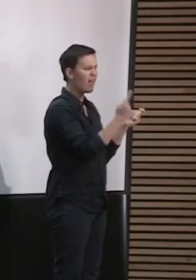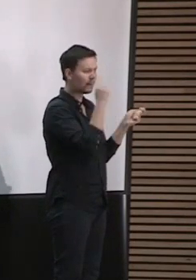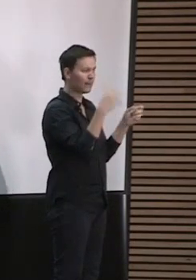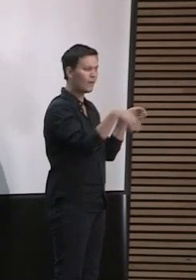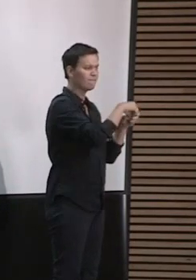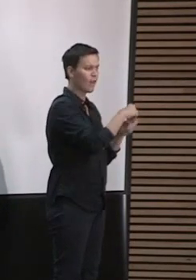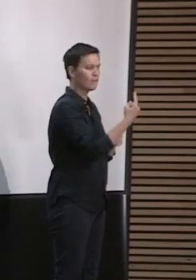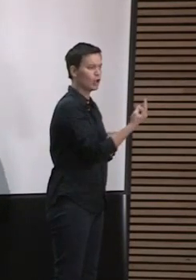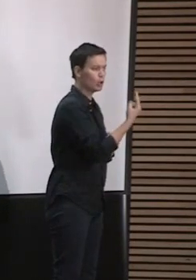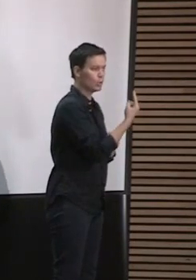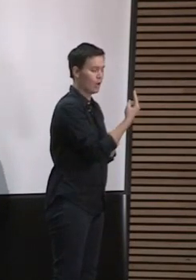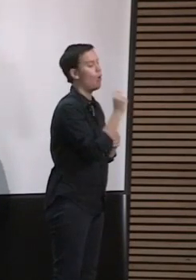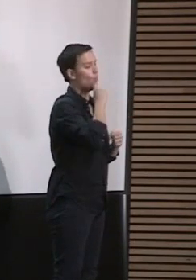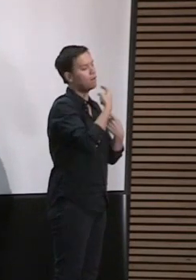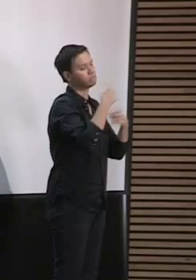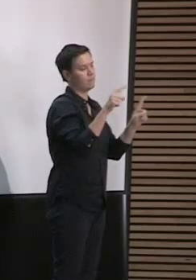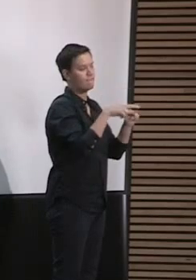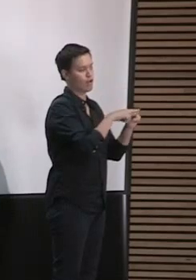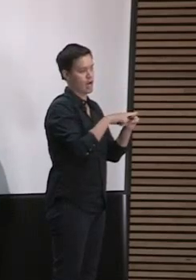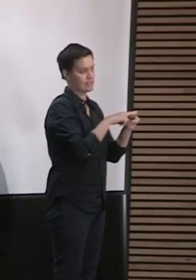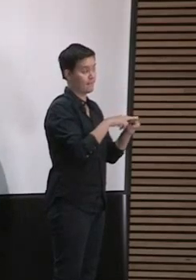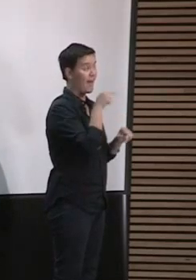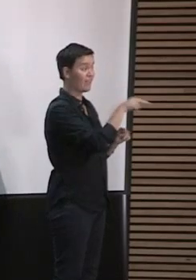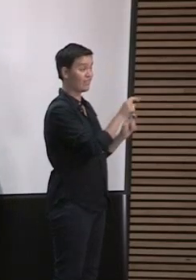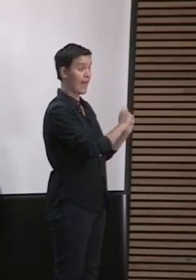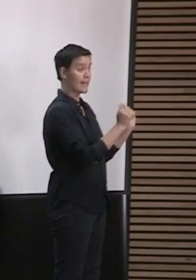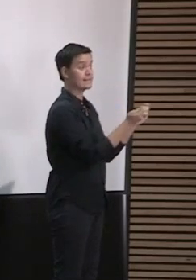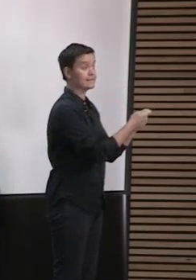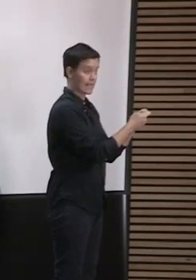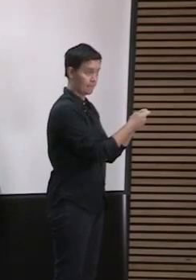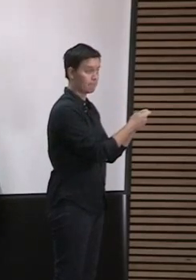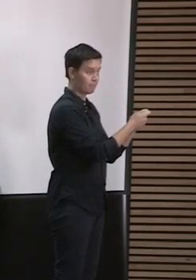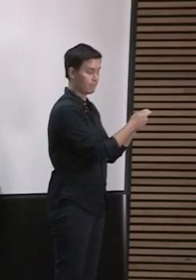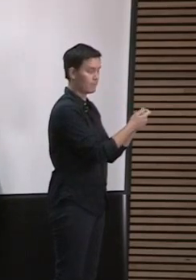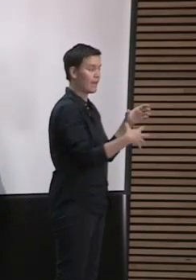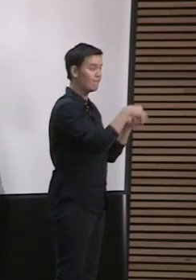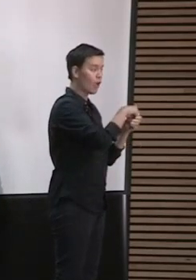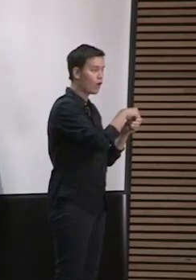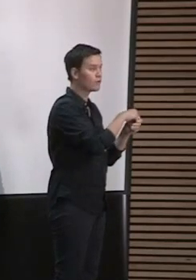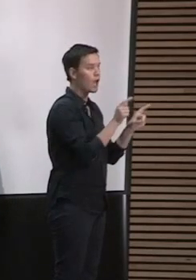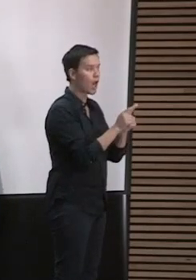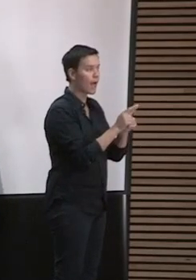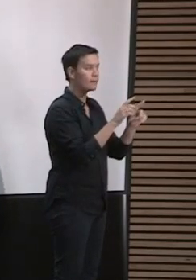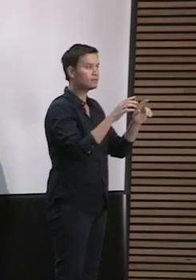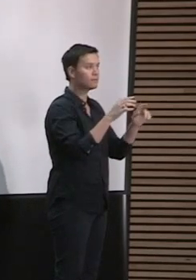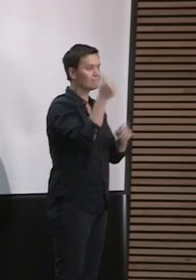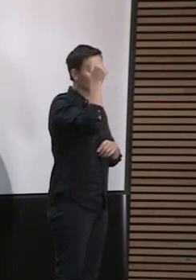The rest of the team will be announced on Friday by the Ministry of Health. The wider